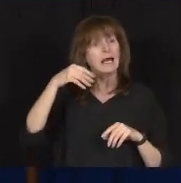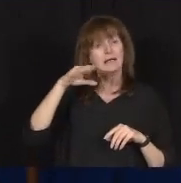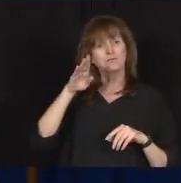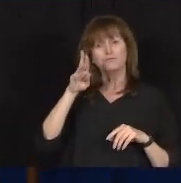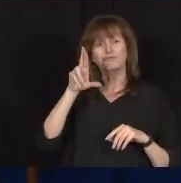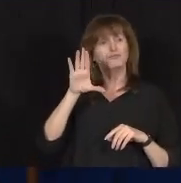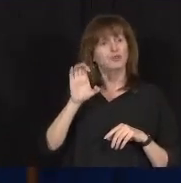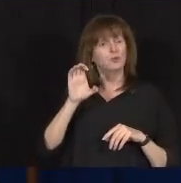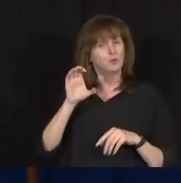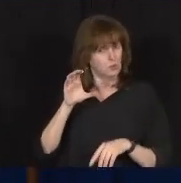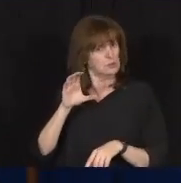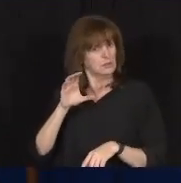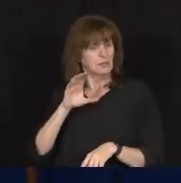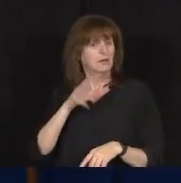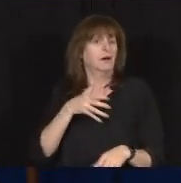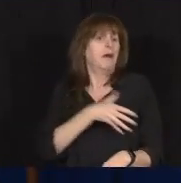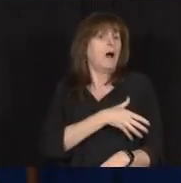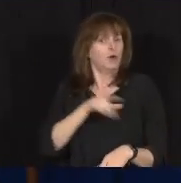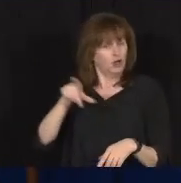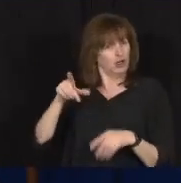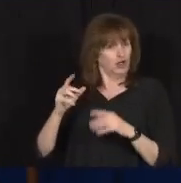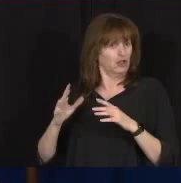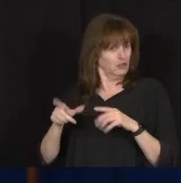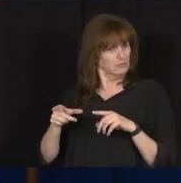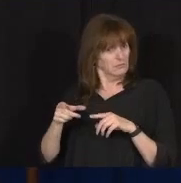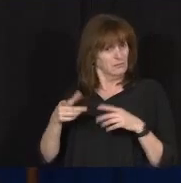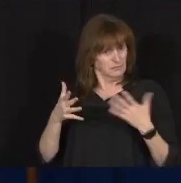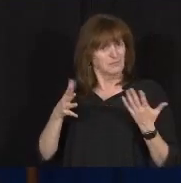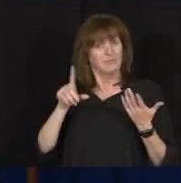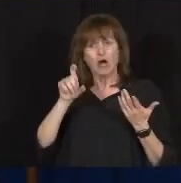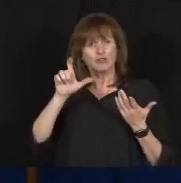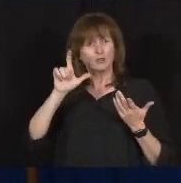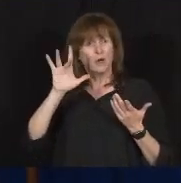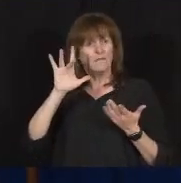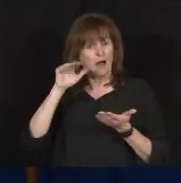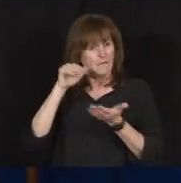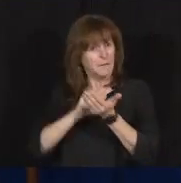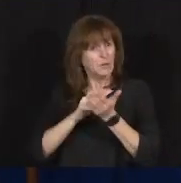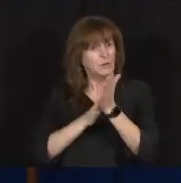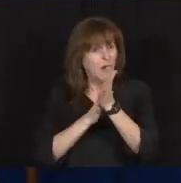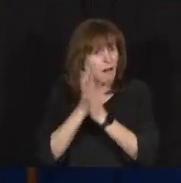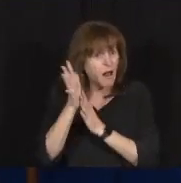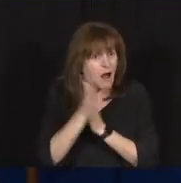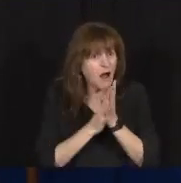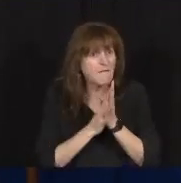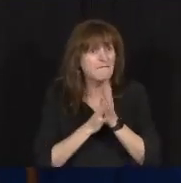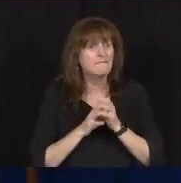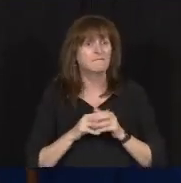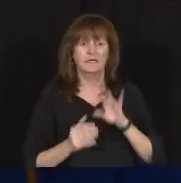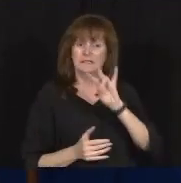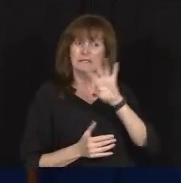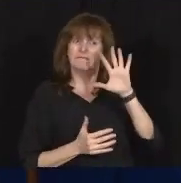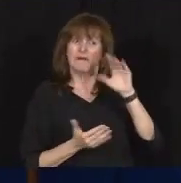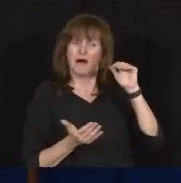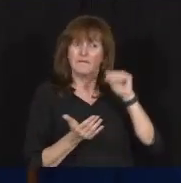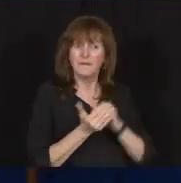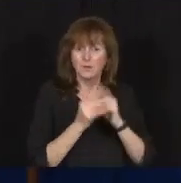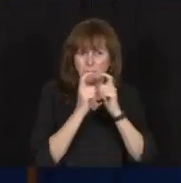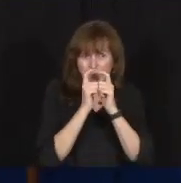m asks, g loves and 75,000 masks f rom Algonquin College.